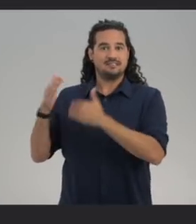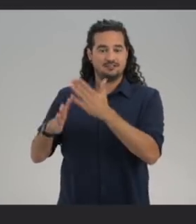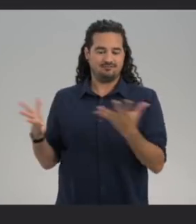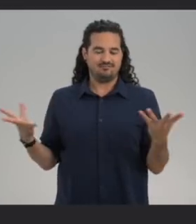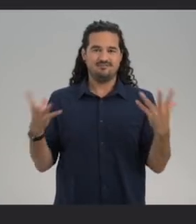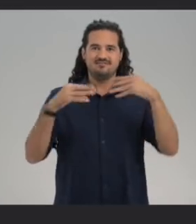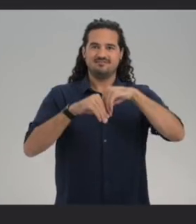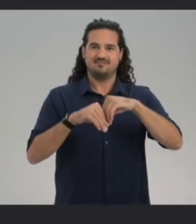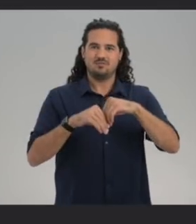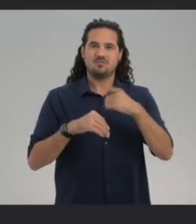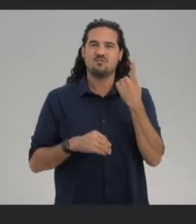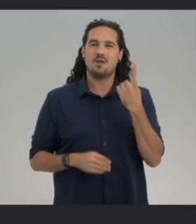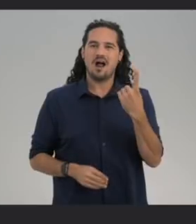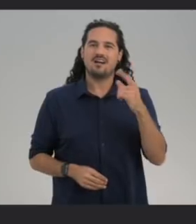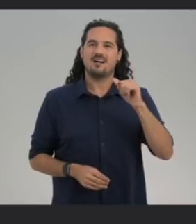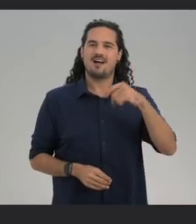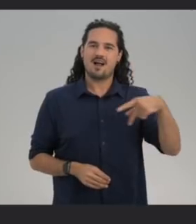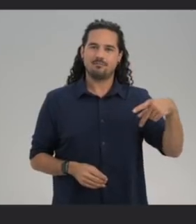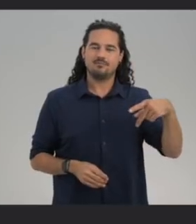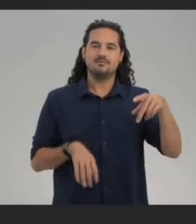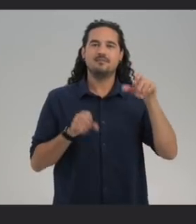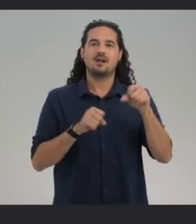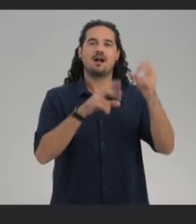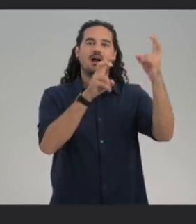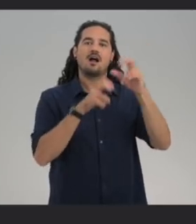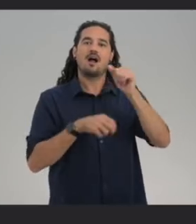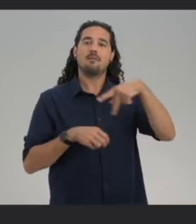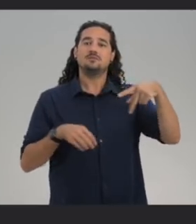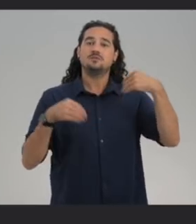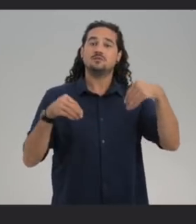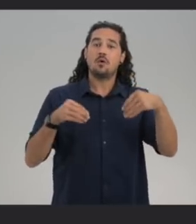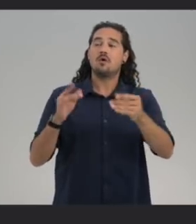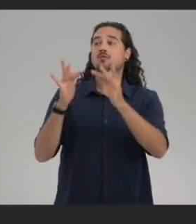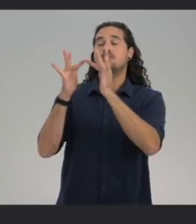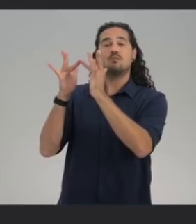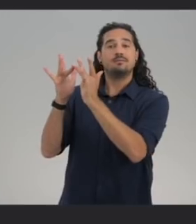The two come together into a single app that you can download from the App Store or from the web,